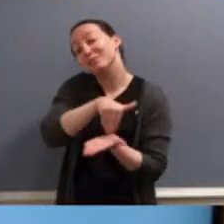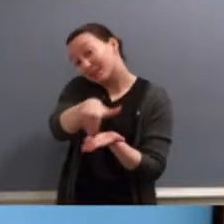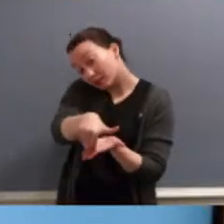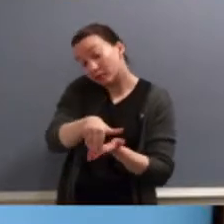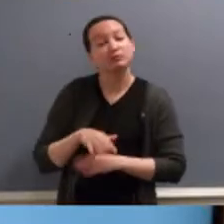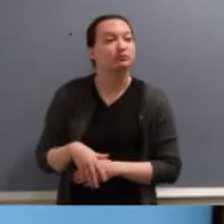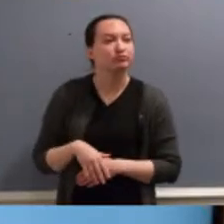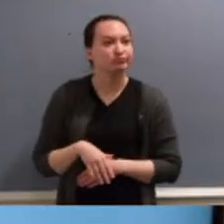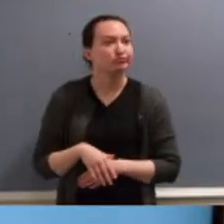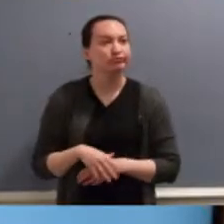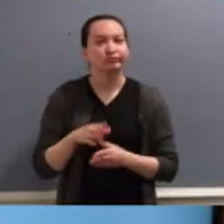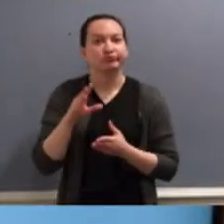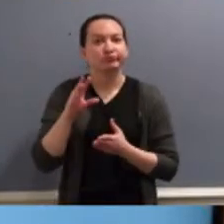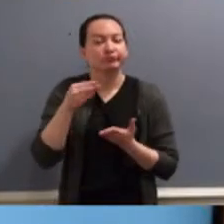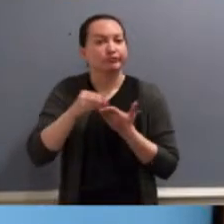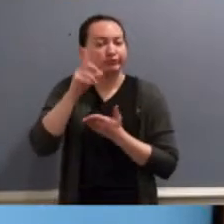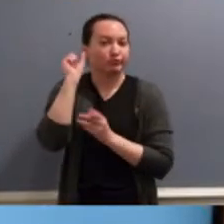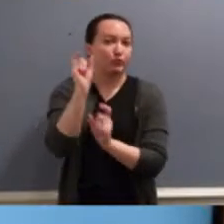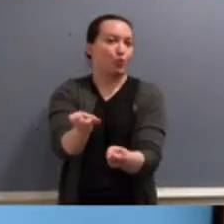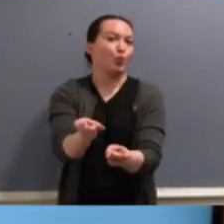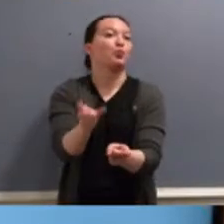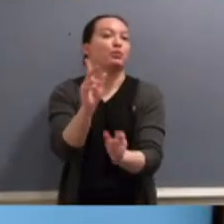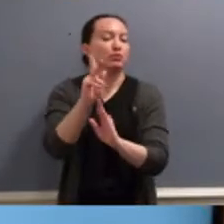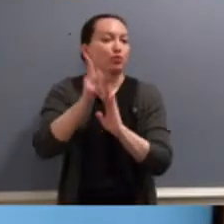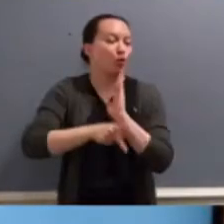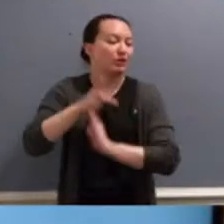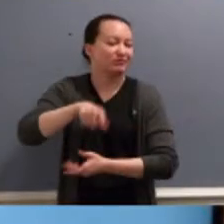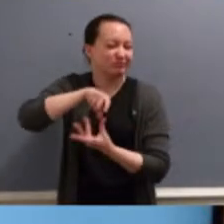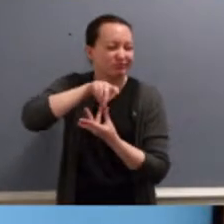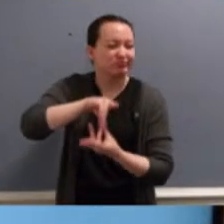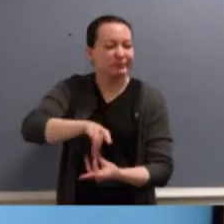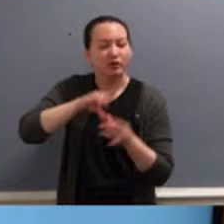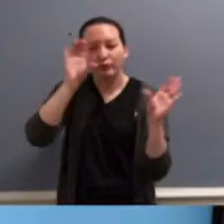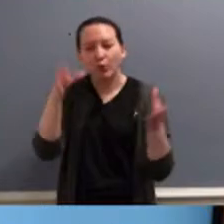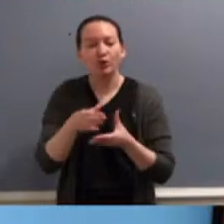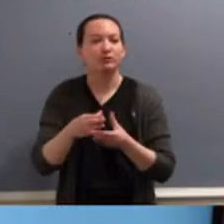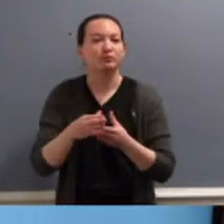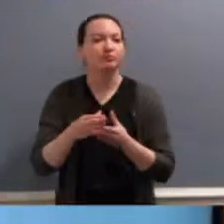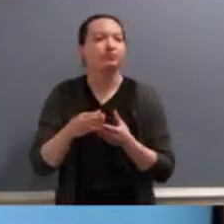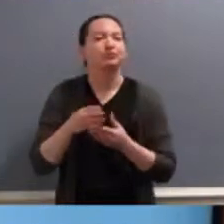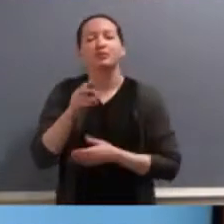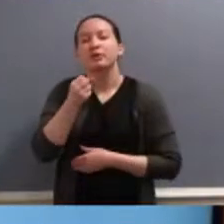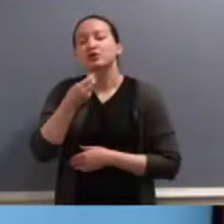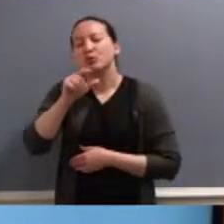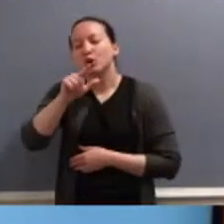which is a grant program for primarily focused on first suburban communities in Hamilton County